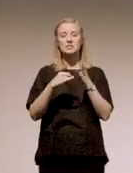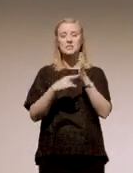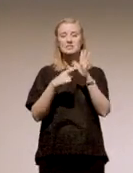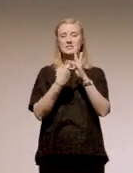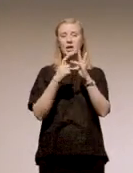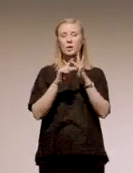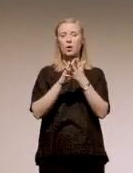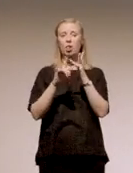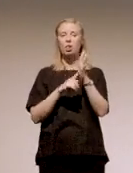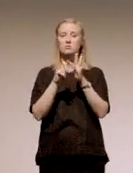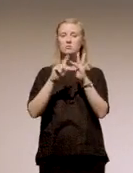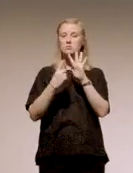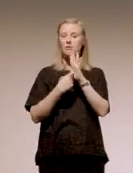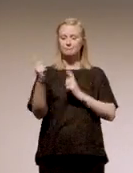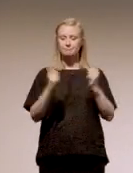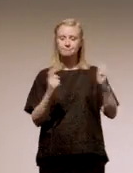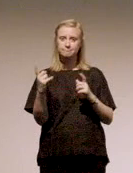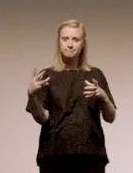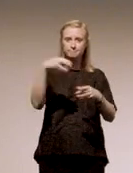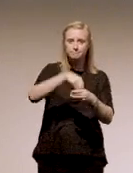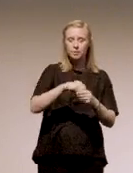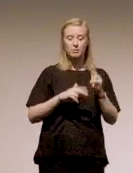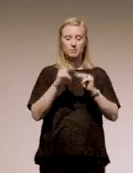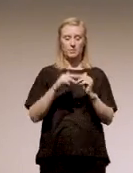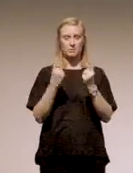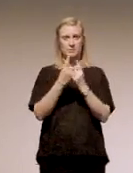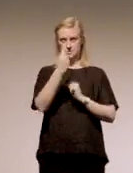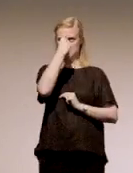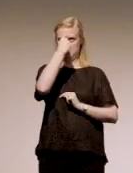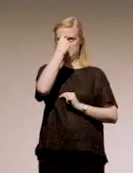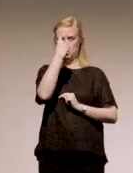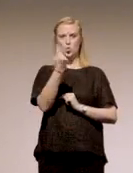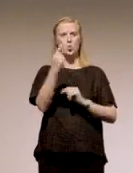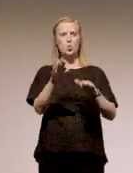or building things with those in mind of citizens. Also taking an agile approach.